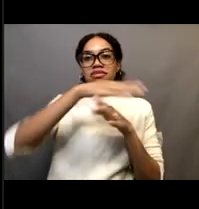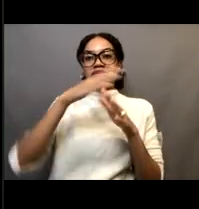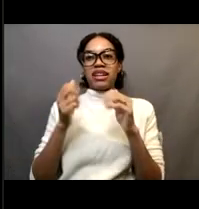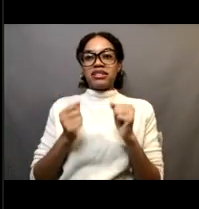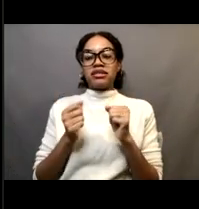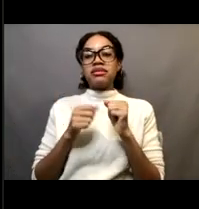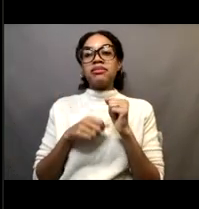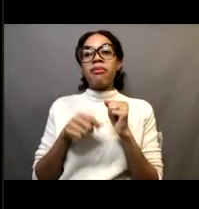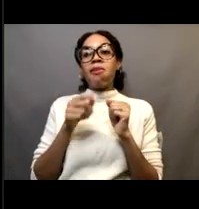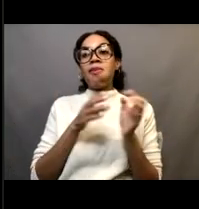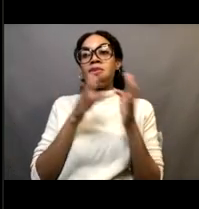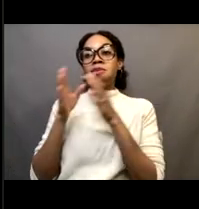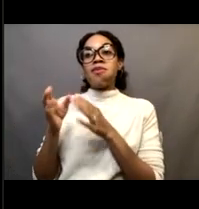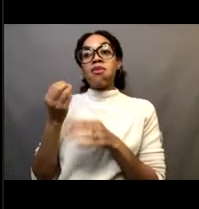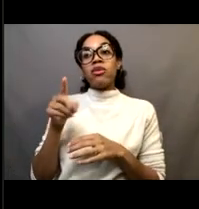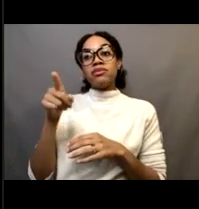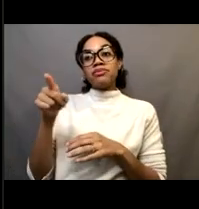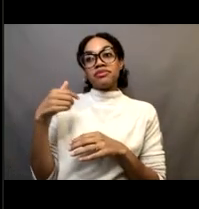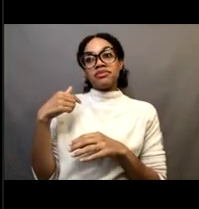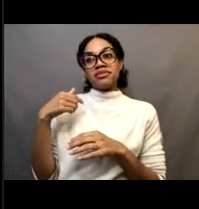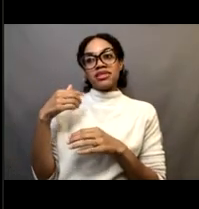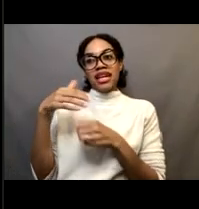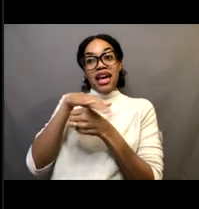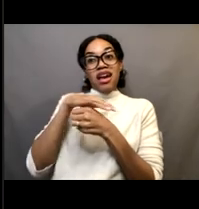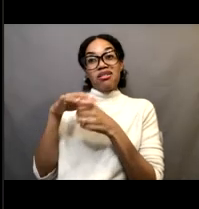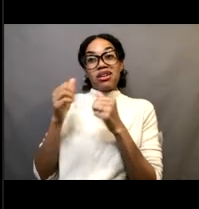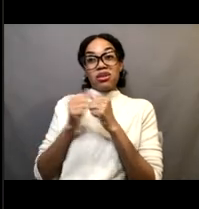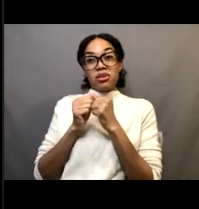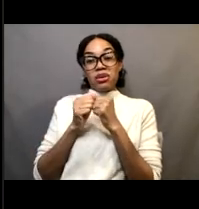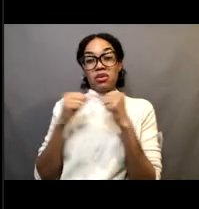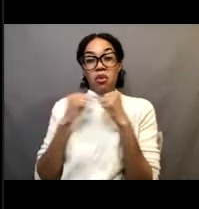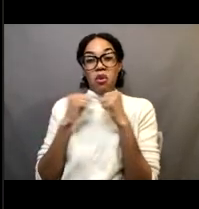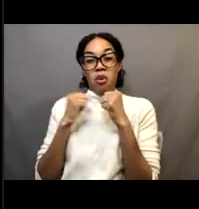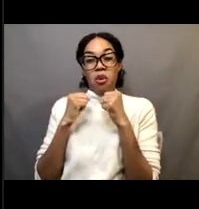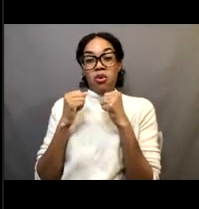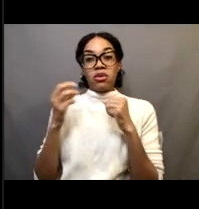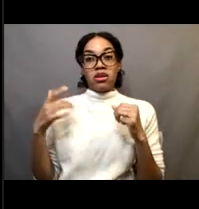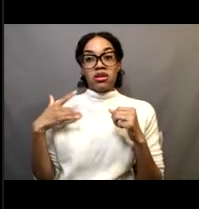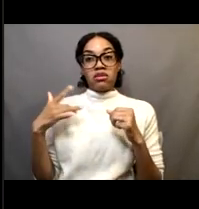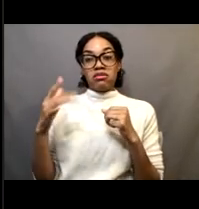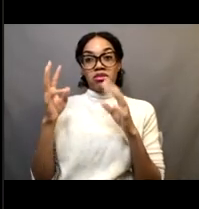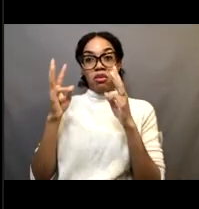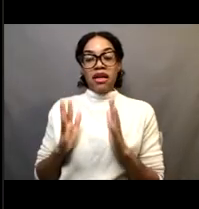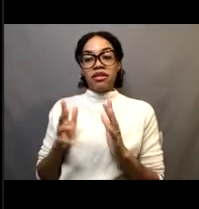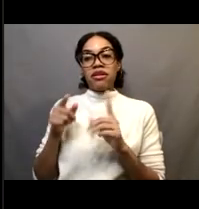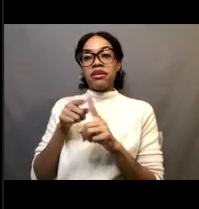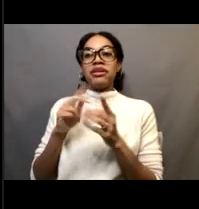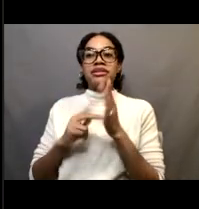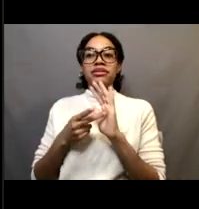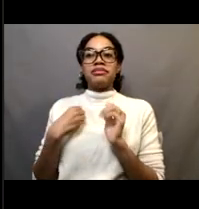where it's very, very cold. And so by having that living roof it actually helps to insulate the home and keep it warmer.